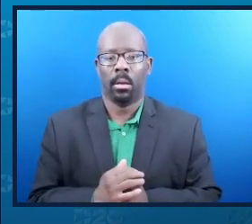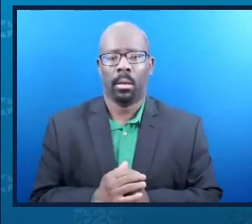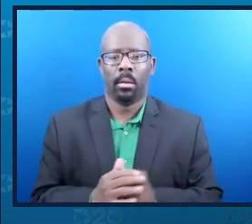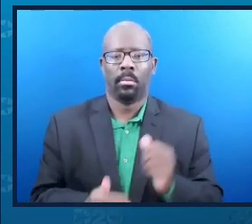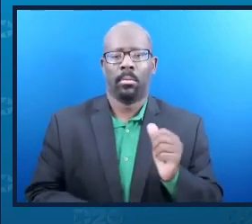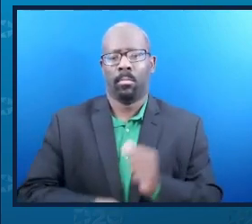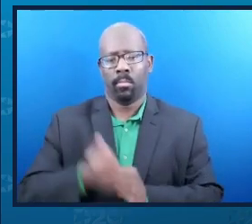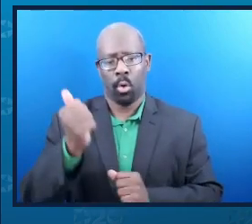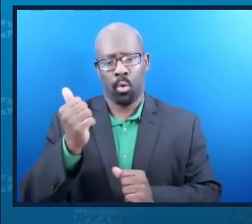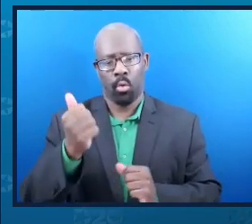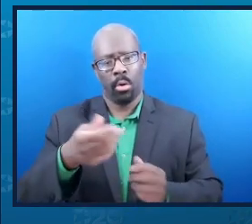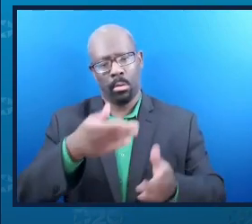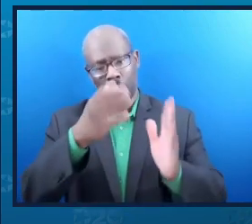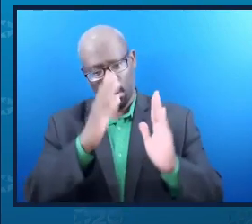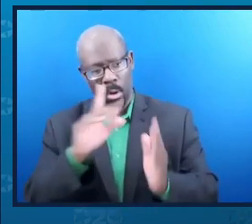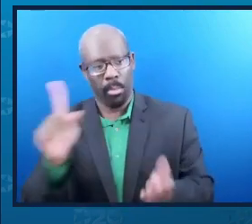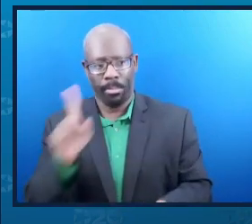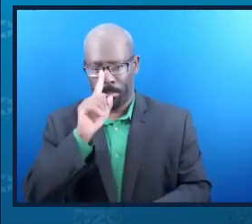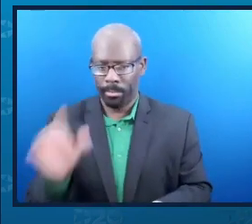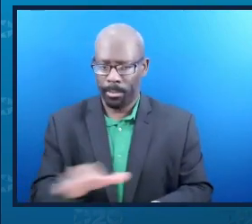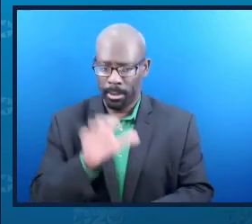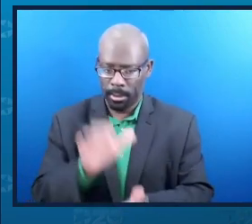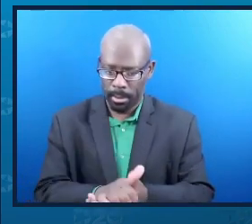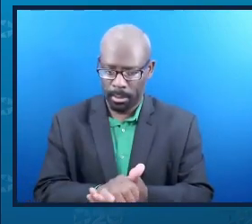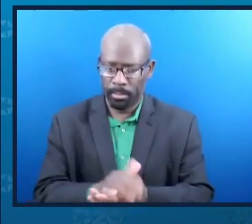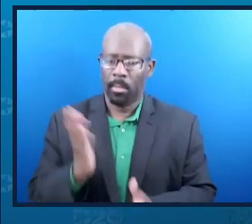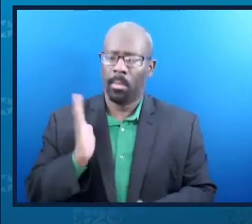MIND AND OF HEART, FOR THE